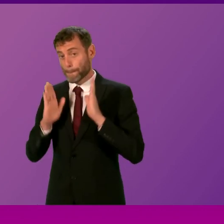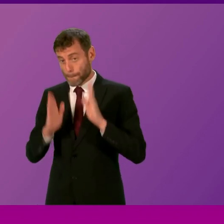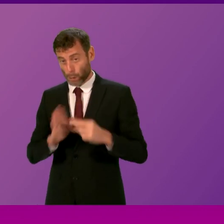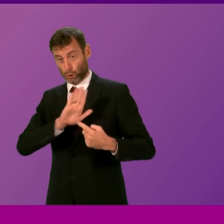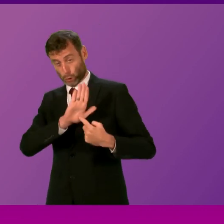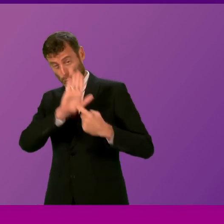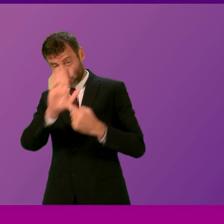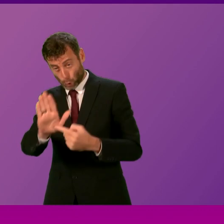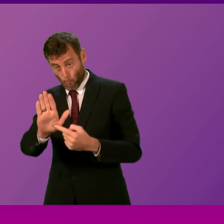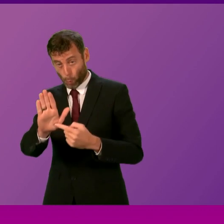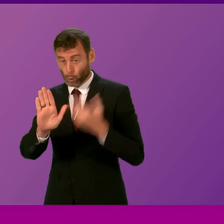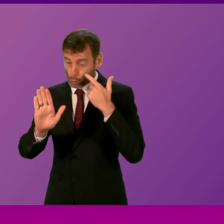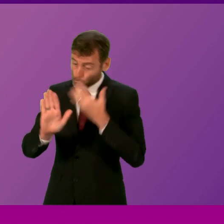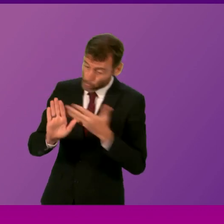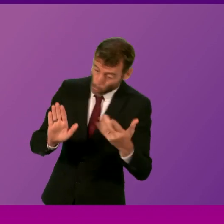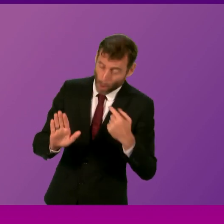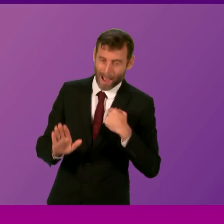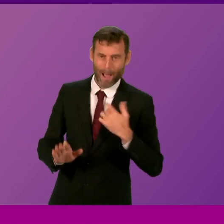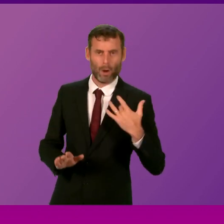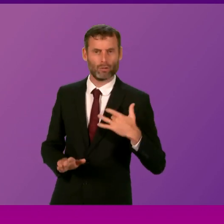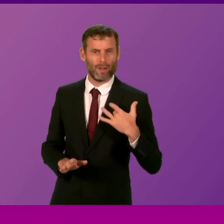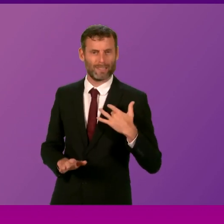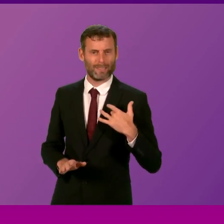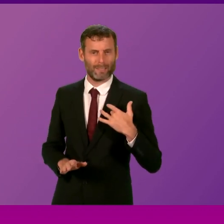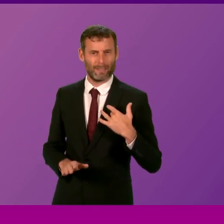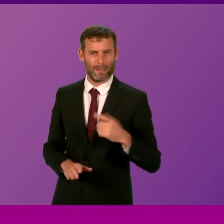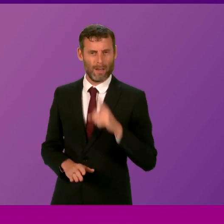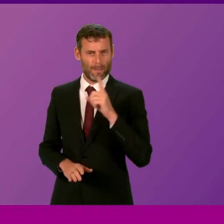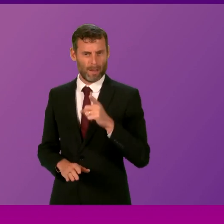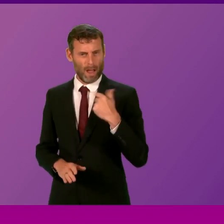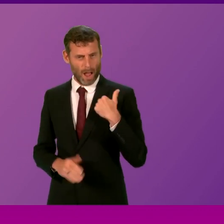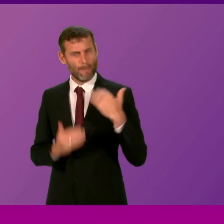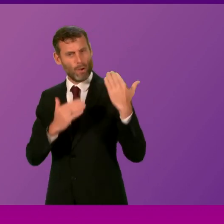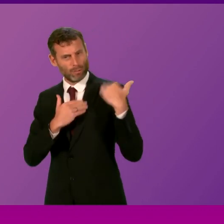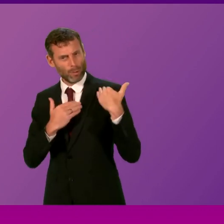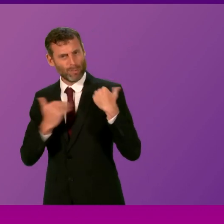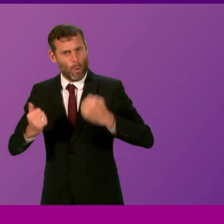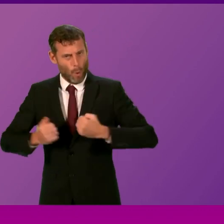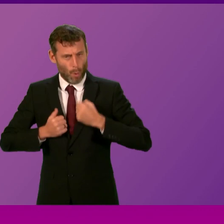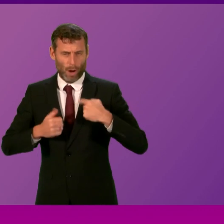to make responsible owners afraid and scared, and possibly have to withdraw the property,